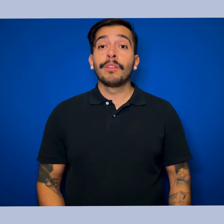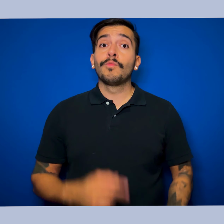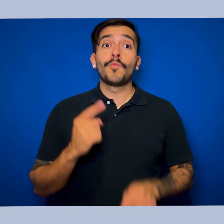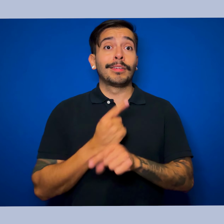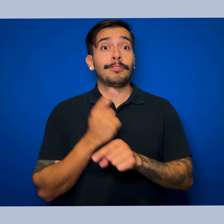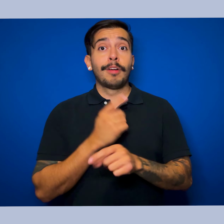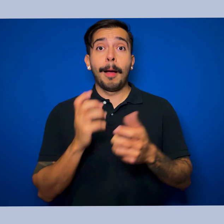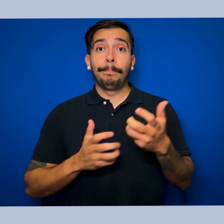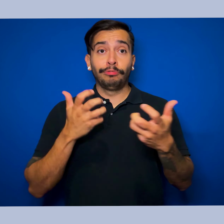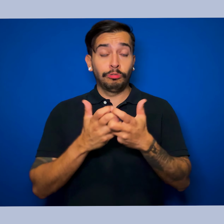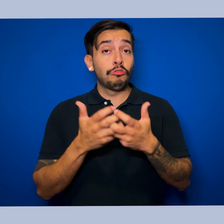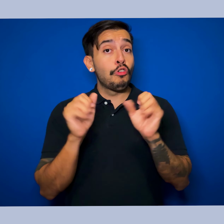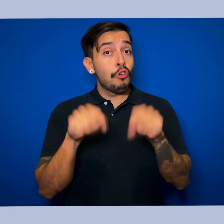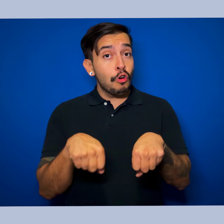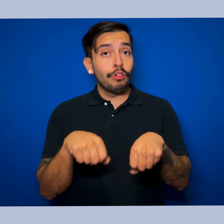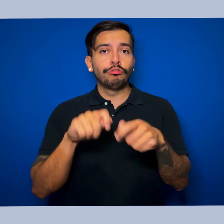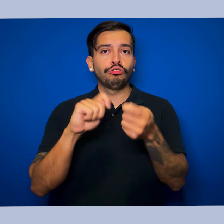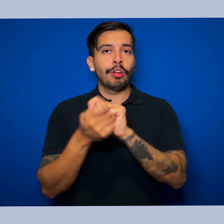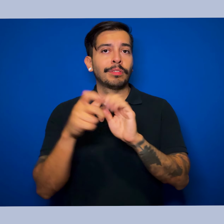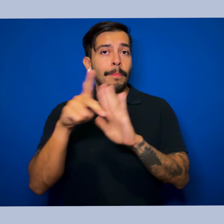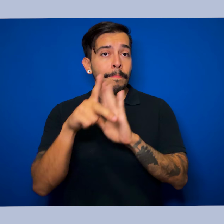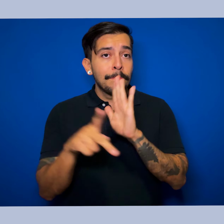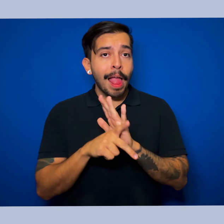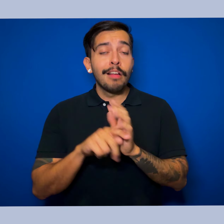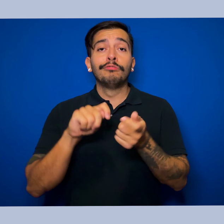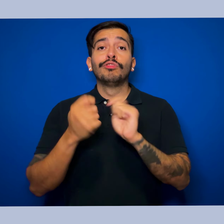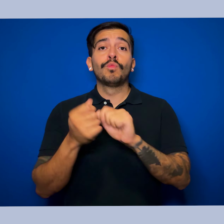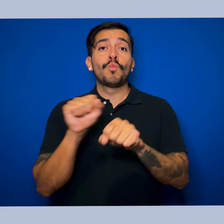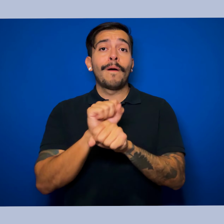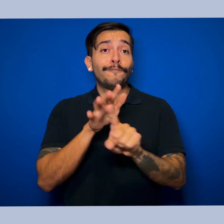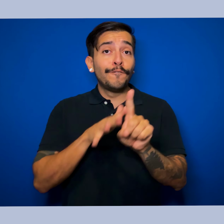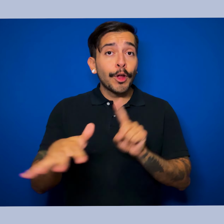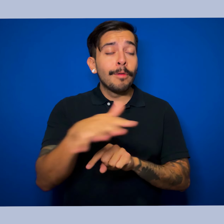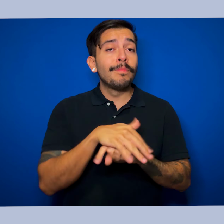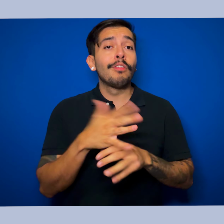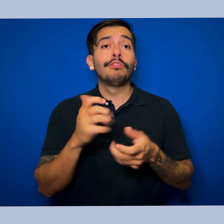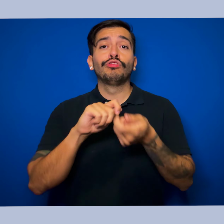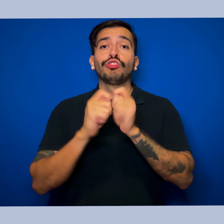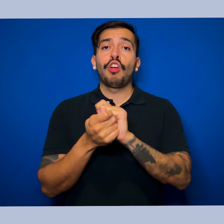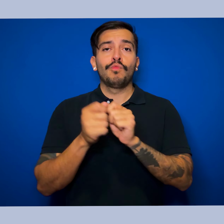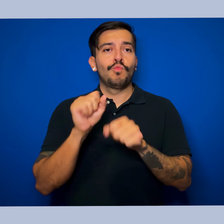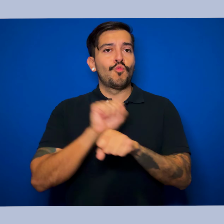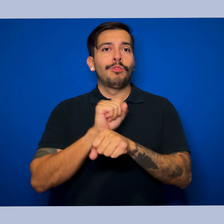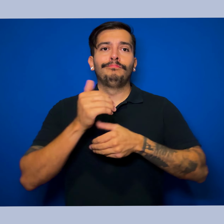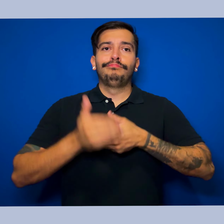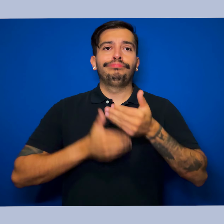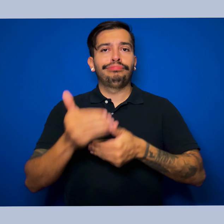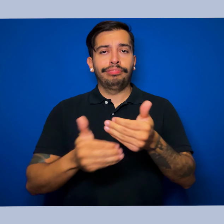A reasonable accommodation is a change to a policy, the work environment, or how things are done